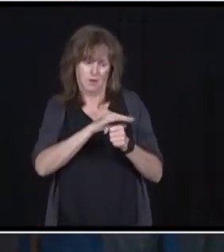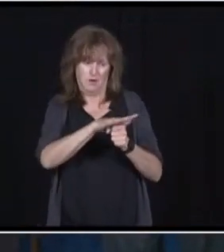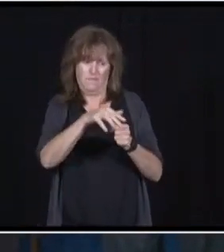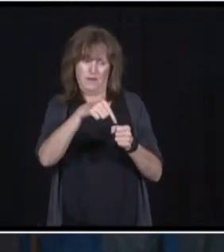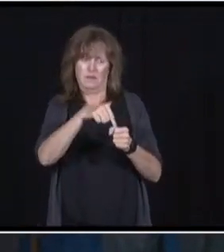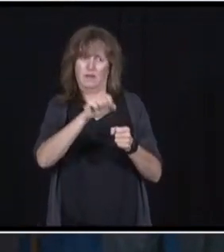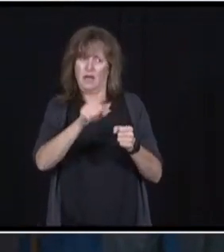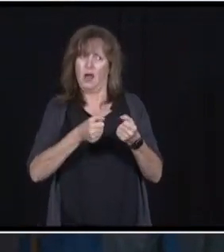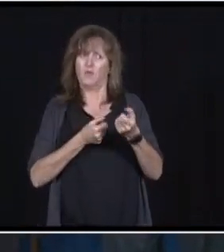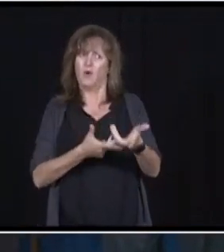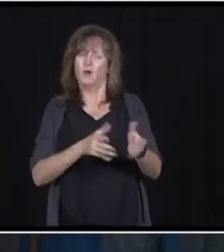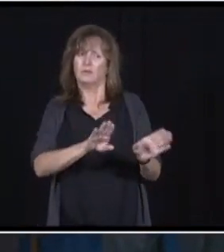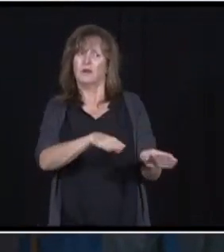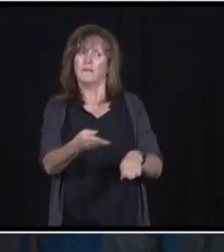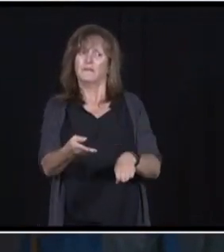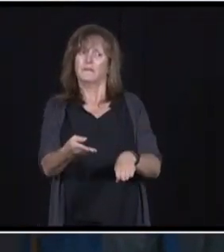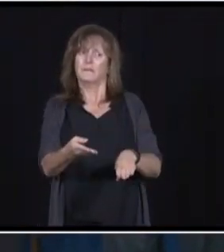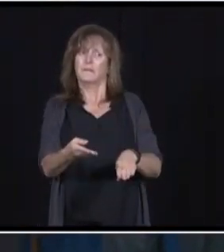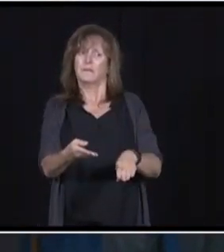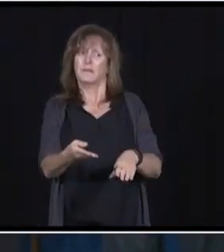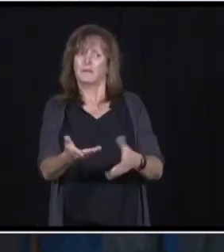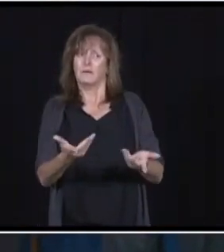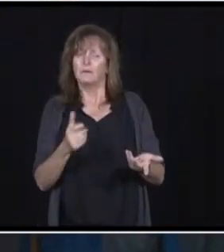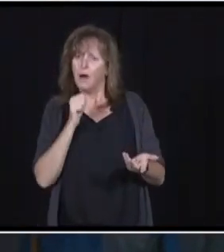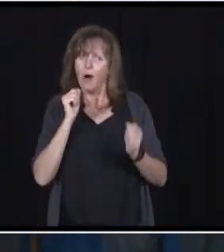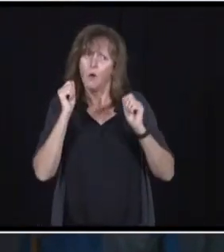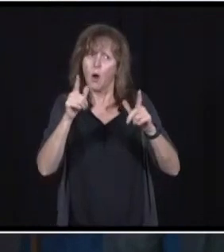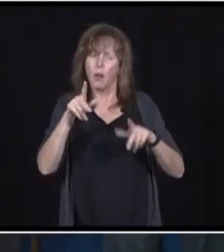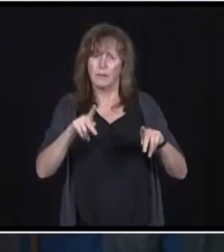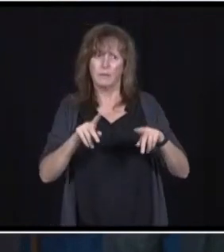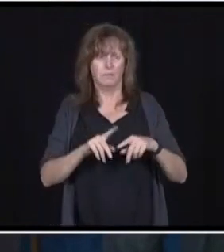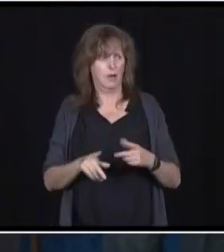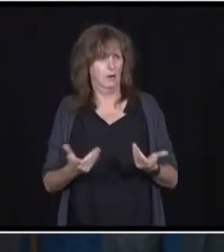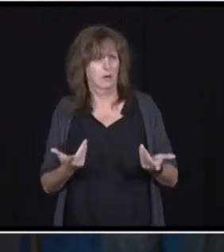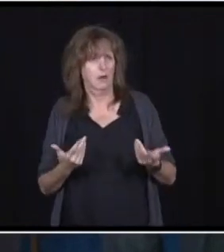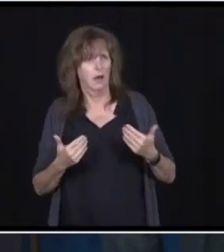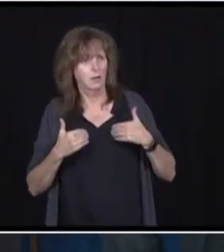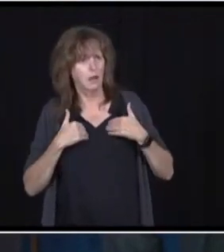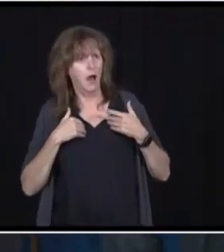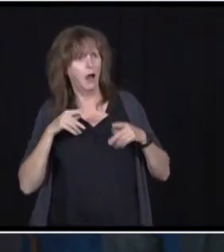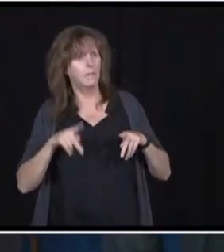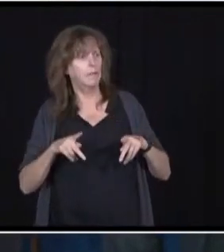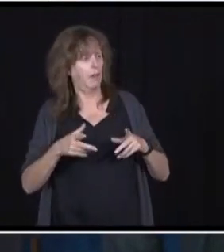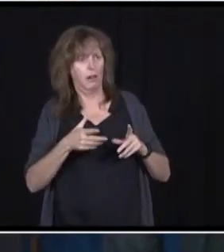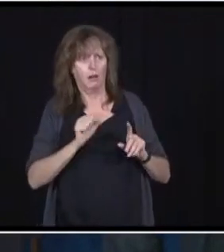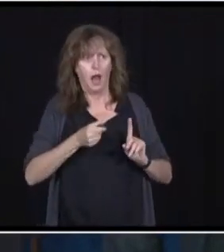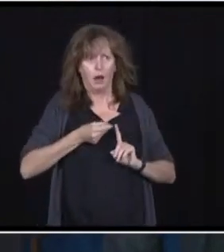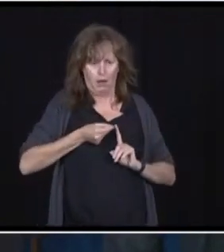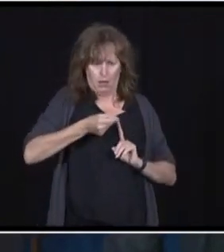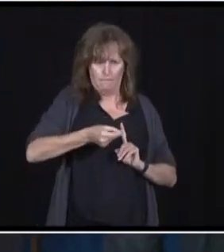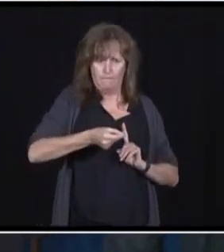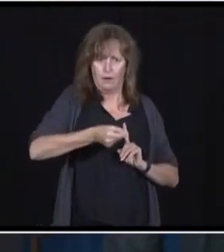I think when you spread COVID, that is a very serious crime. And in some incidents, it can create death.